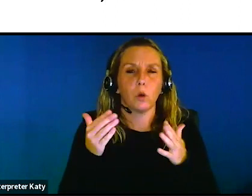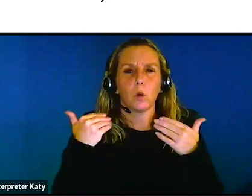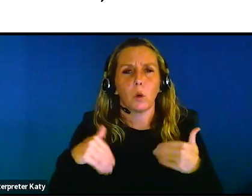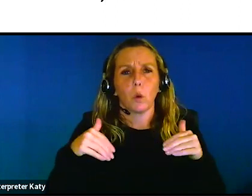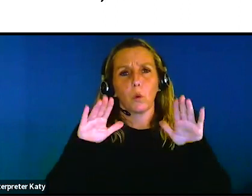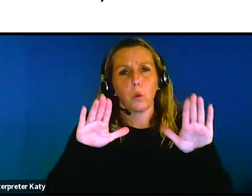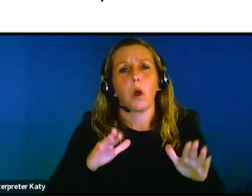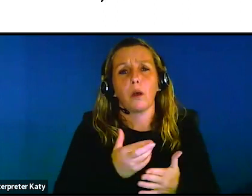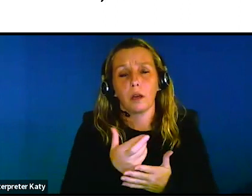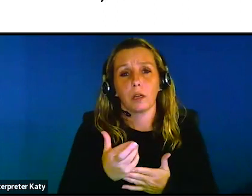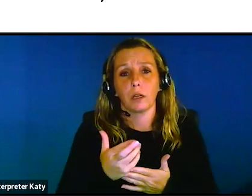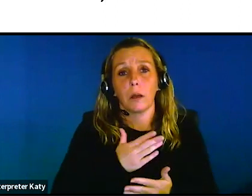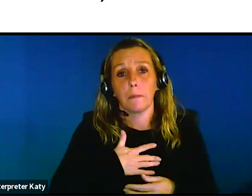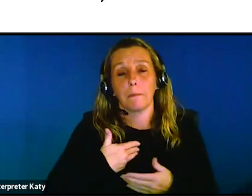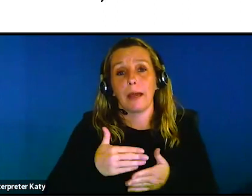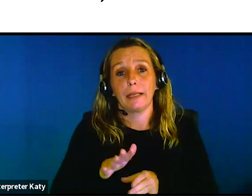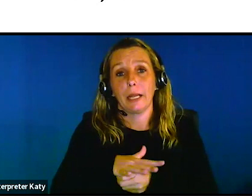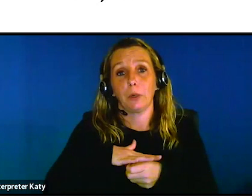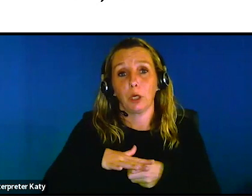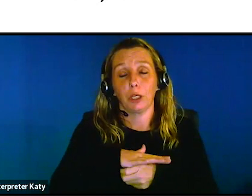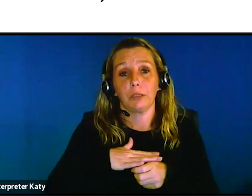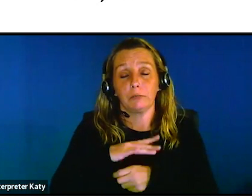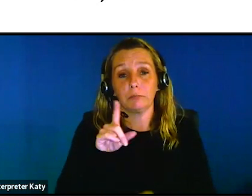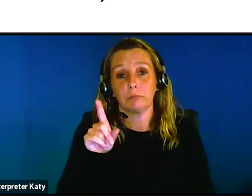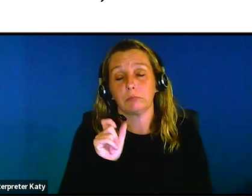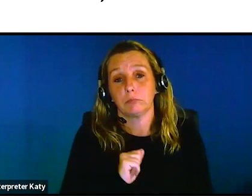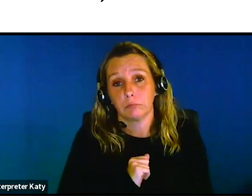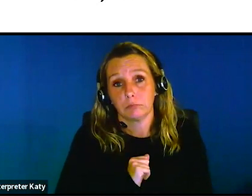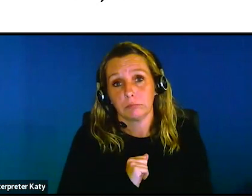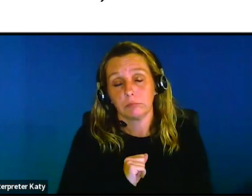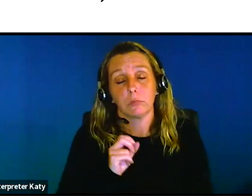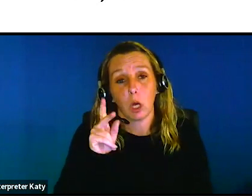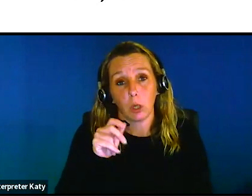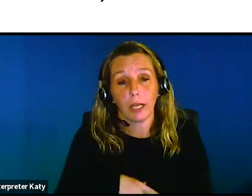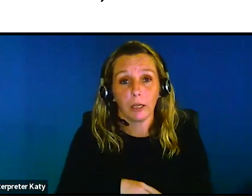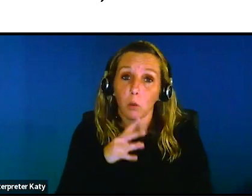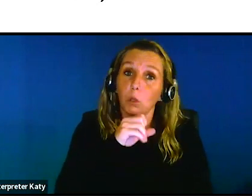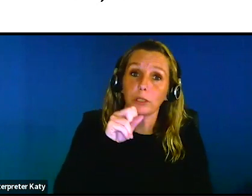is it In my neighborhood? Okay, let's assume that it is.